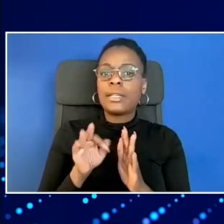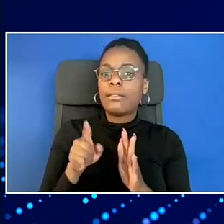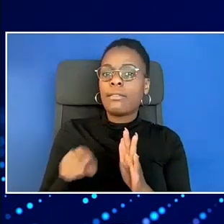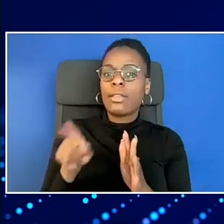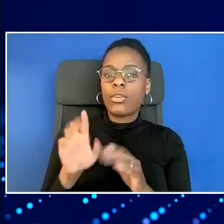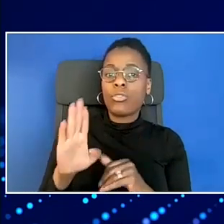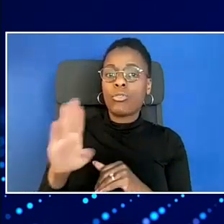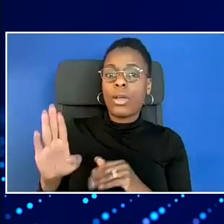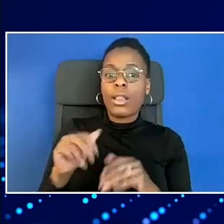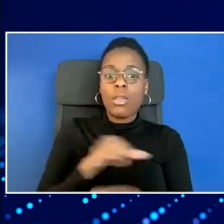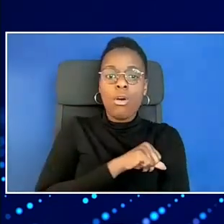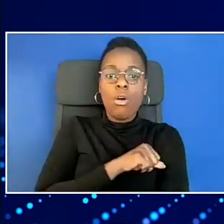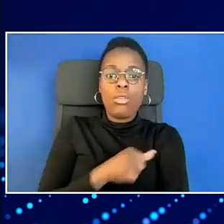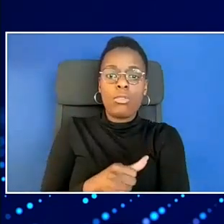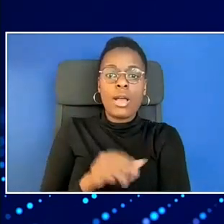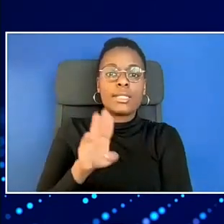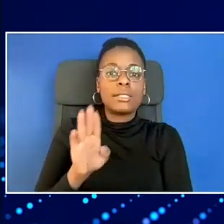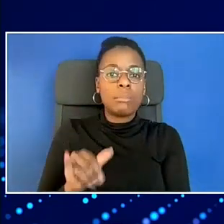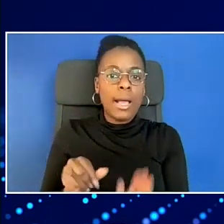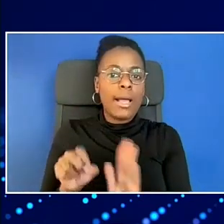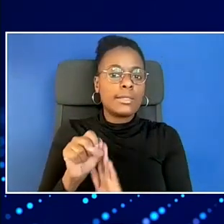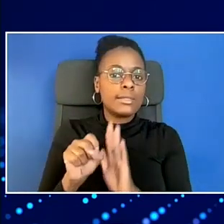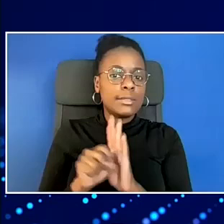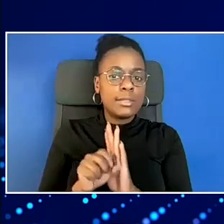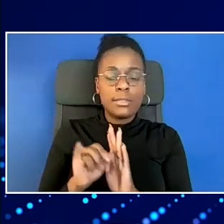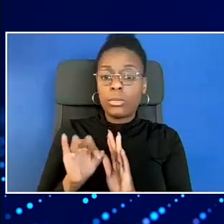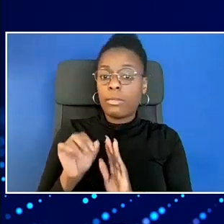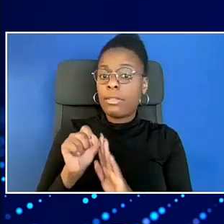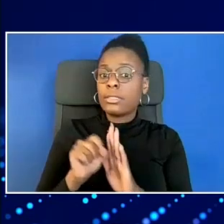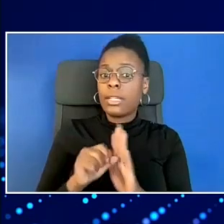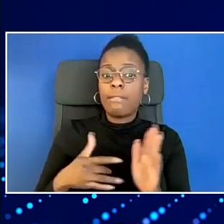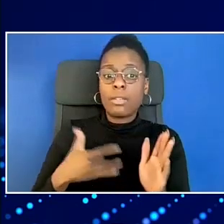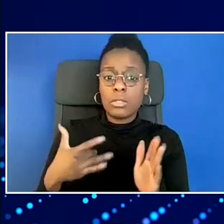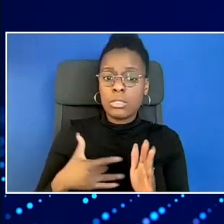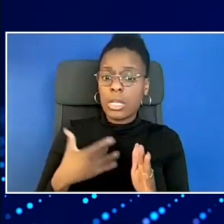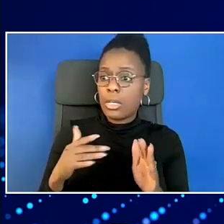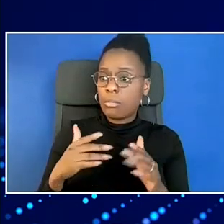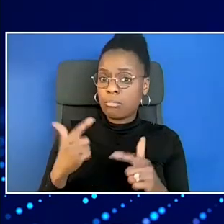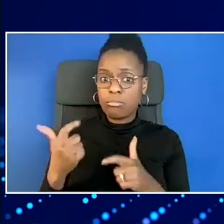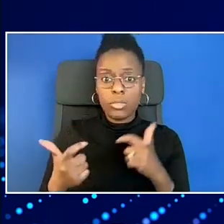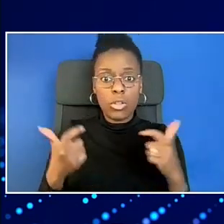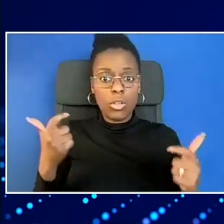So if the state believes that schools with large presences in their state that are